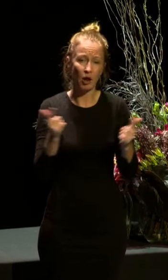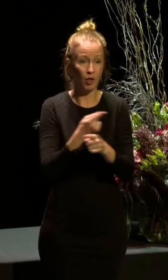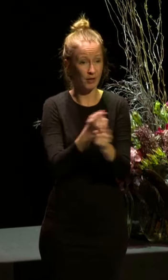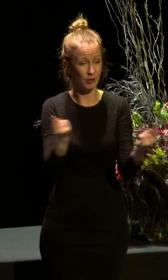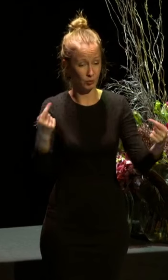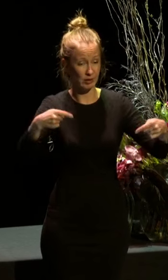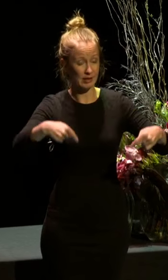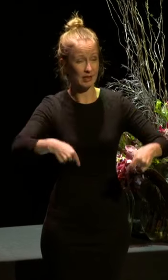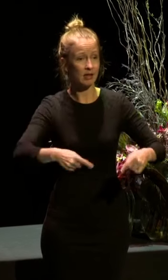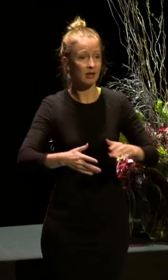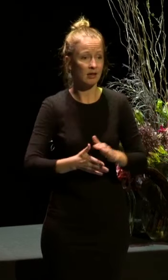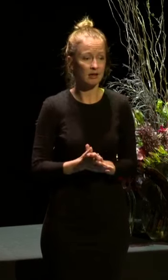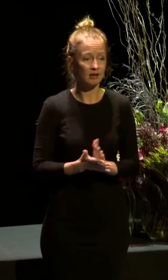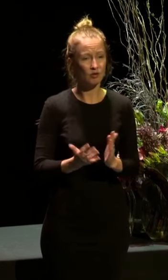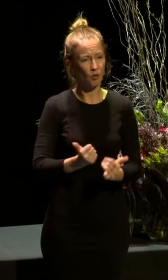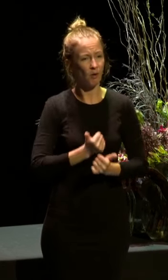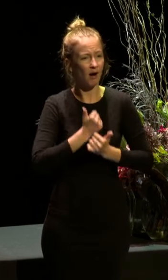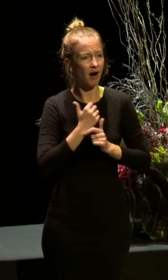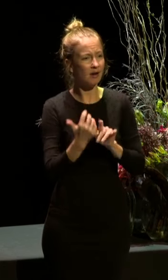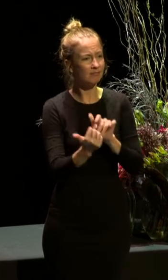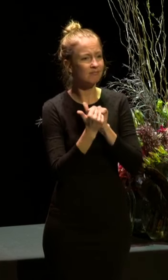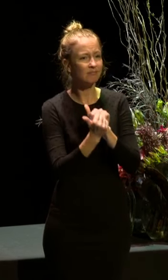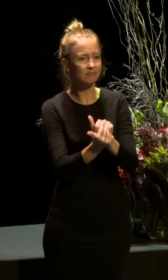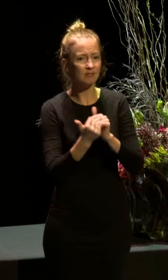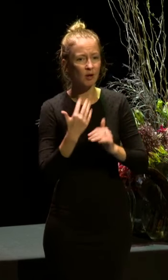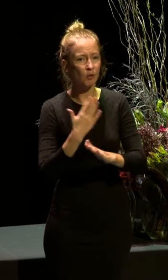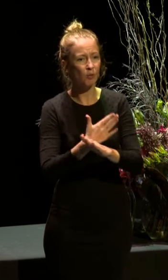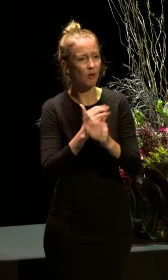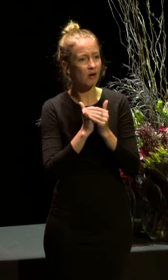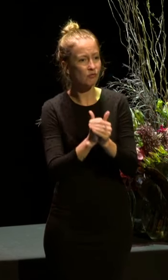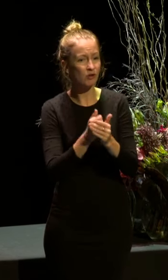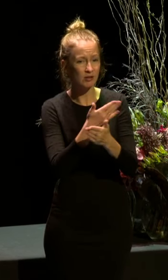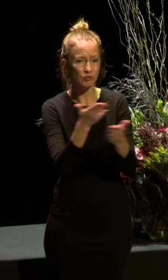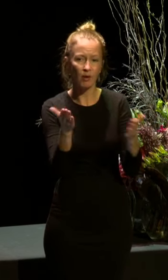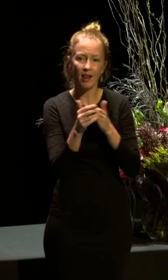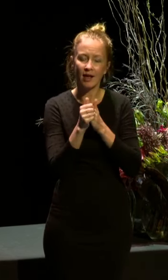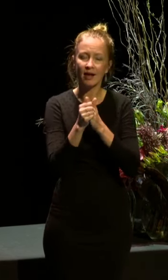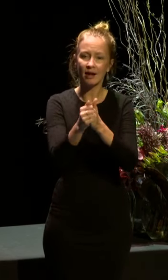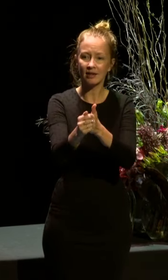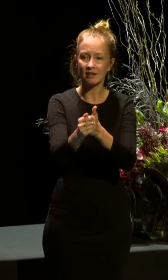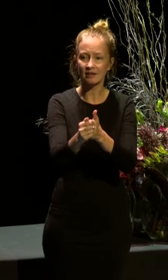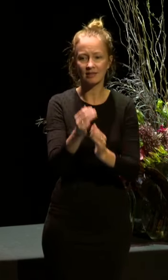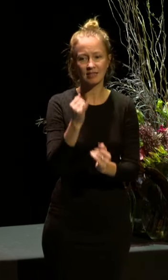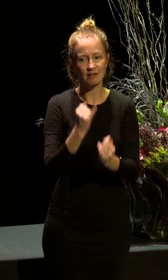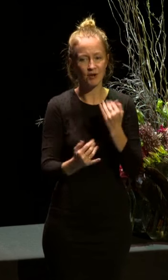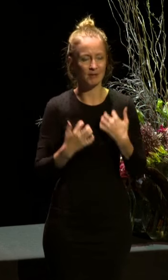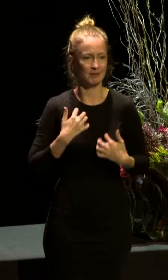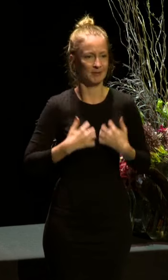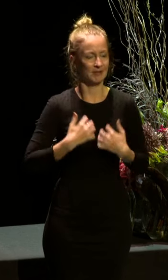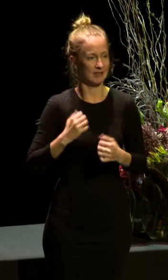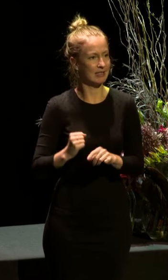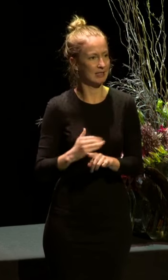as sector colleagues and leaders. It really does. It's very encouraging for us at the Australia Council